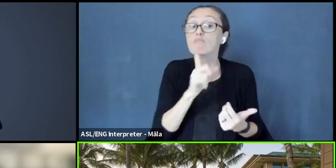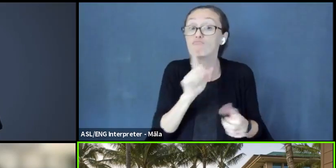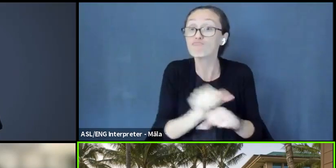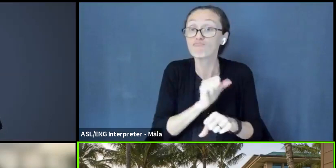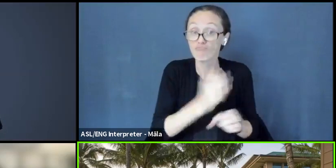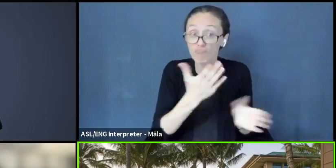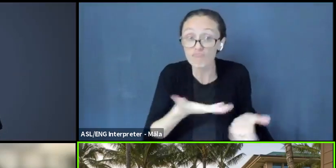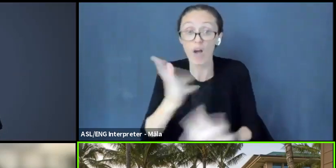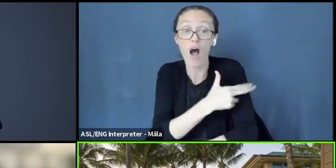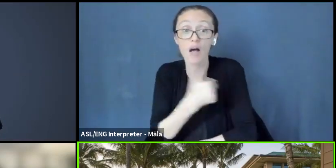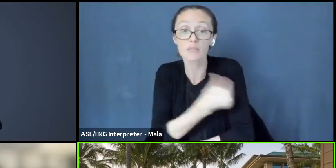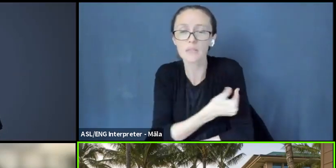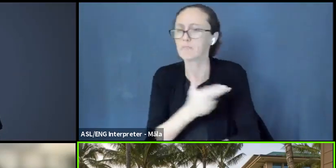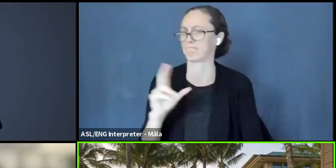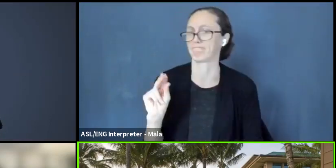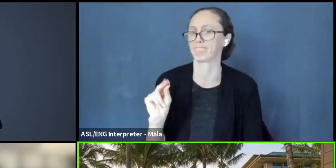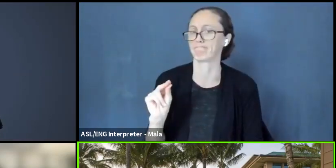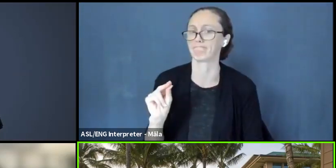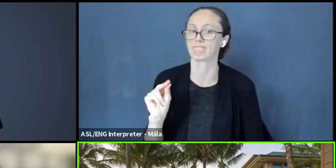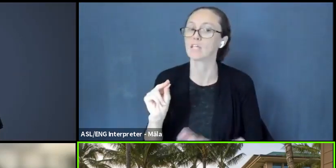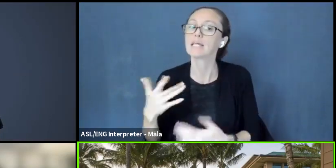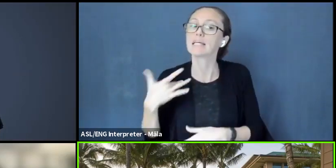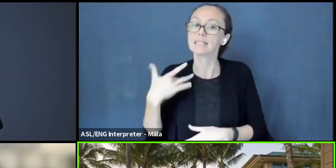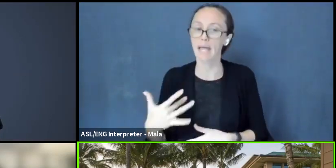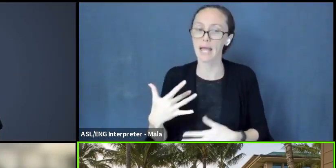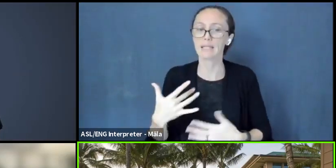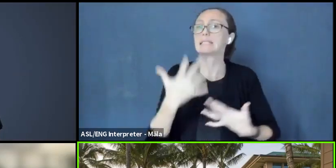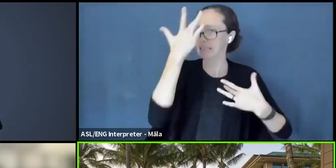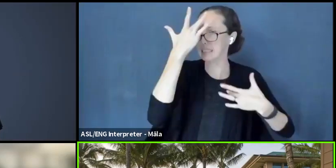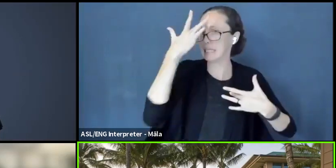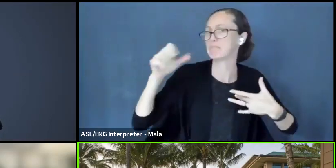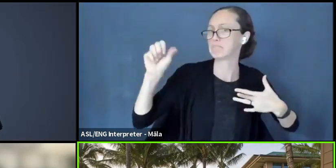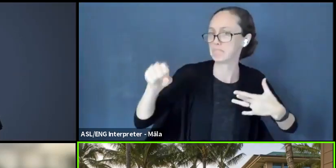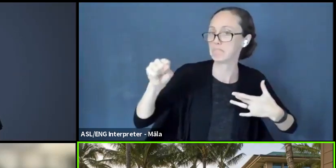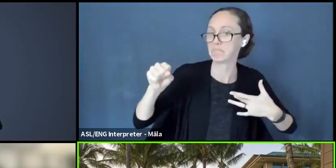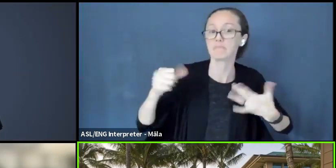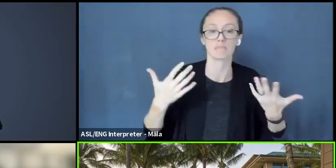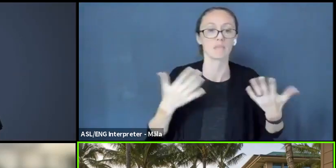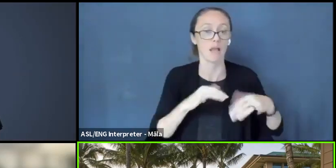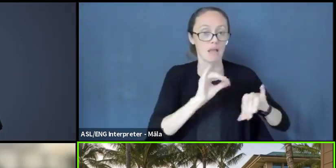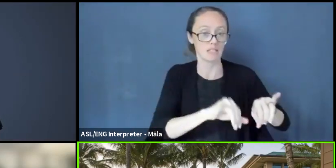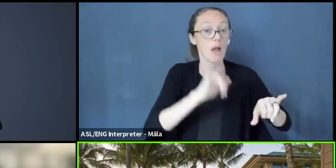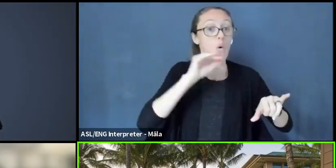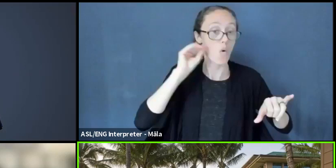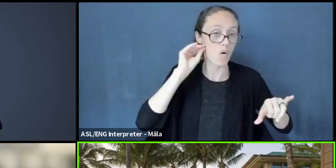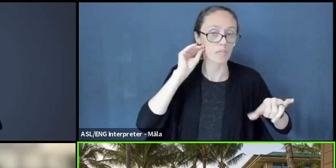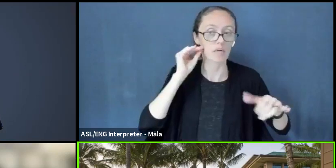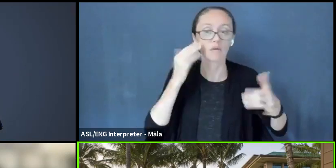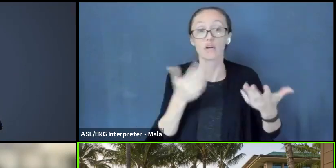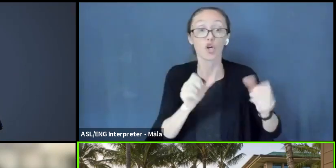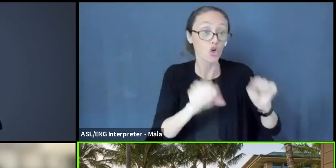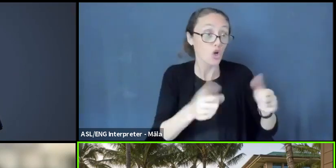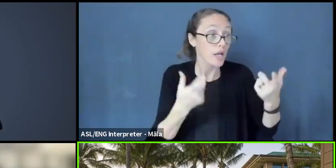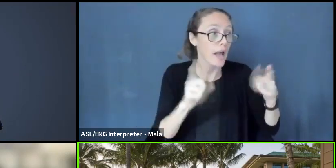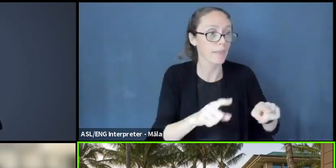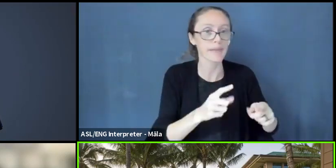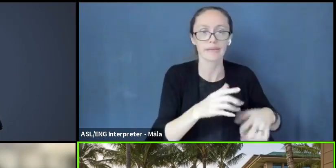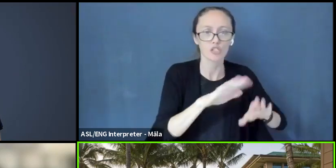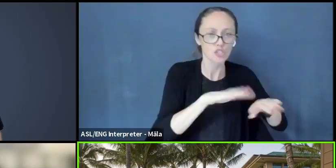They are sick at home and that causes challenges for, they can infect the rest the family.